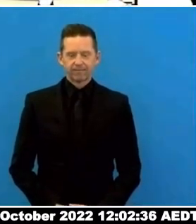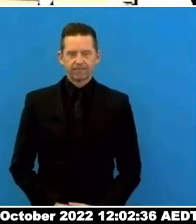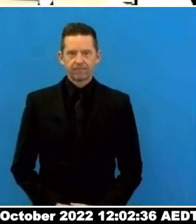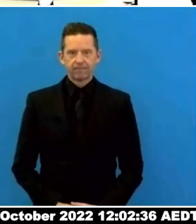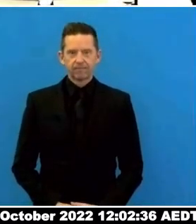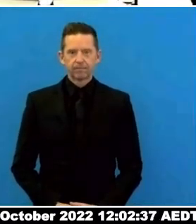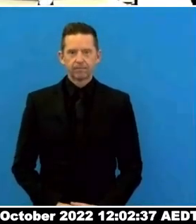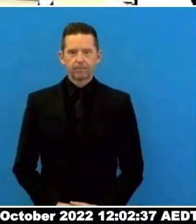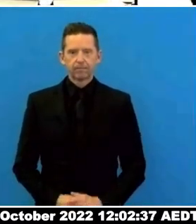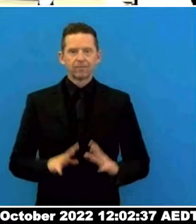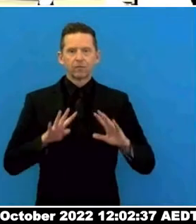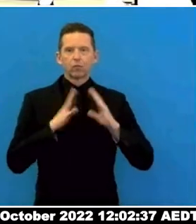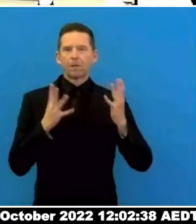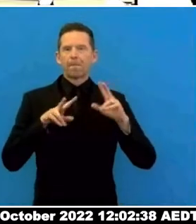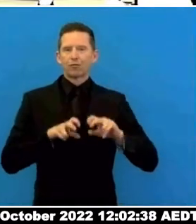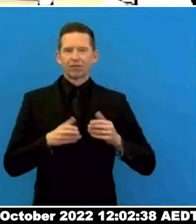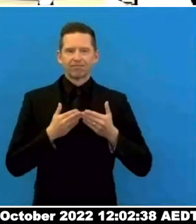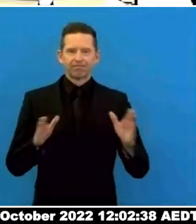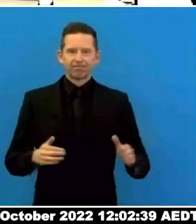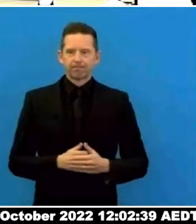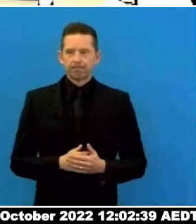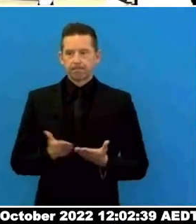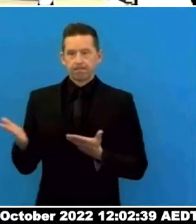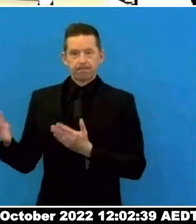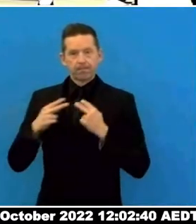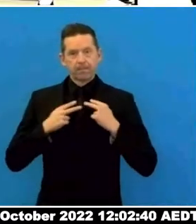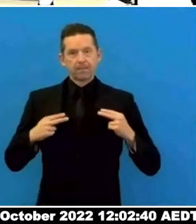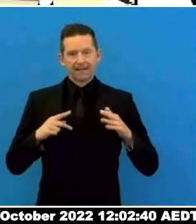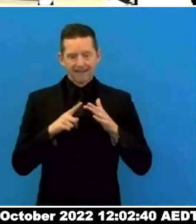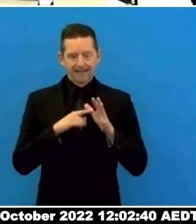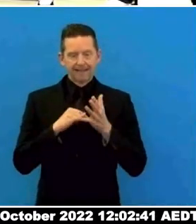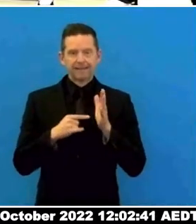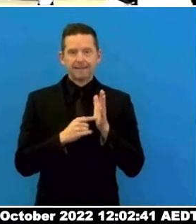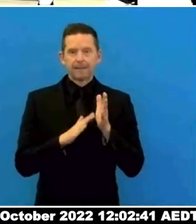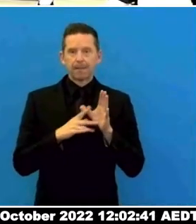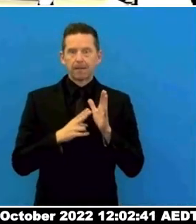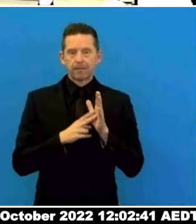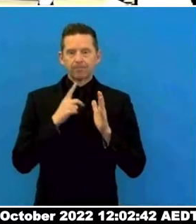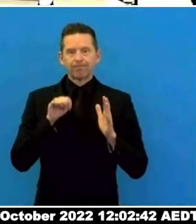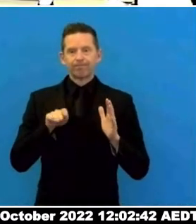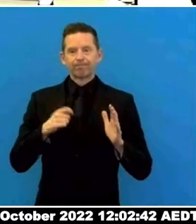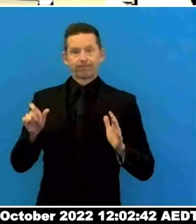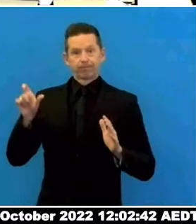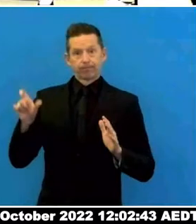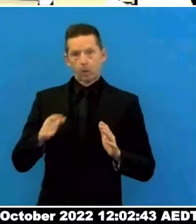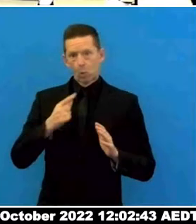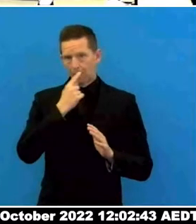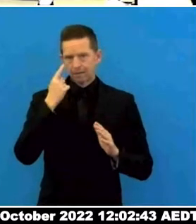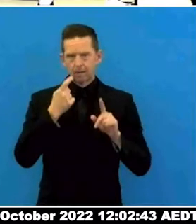The Royal Commission is resumed. Yes, Ms Eastman. Thank you, Commissioners. Our next witness is Kylie Scoullar from Foundation House,